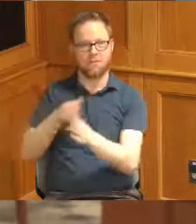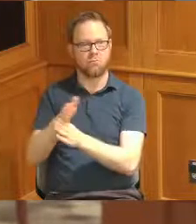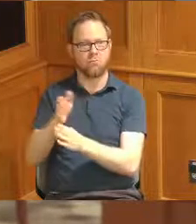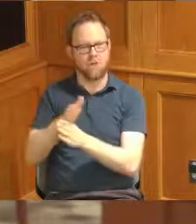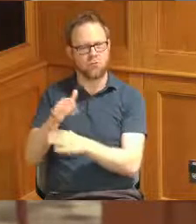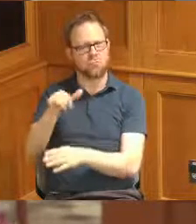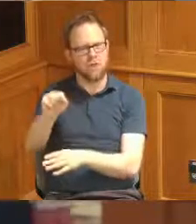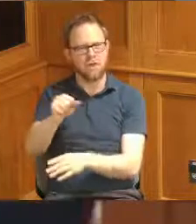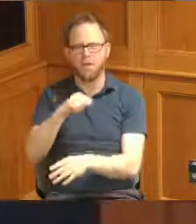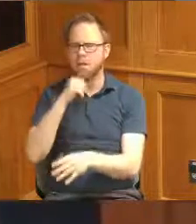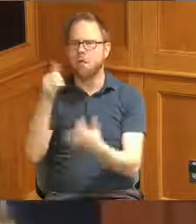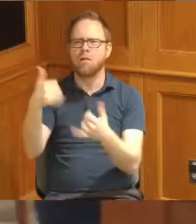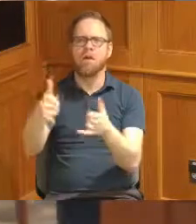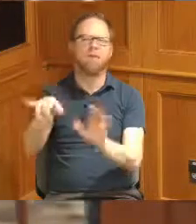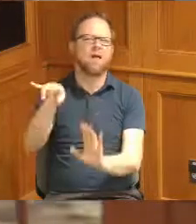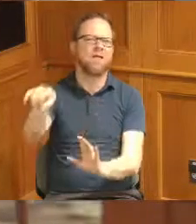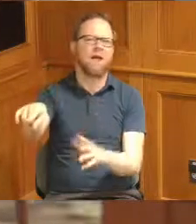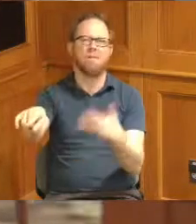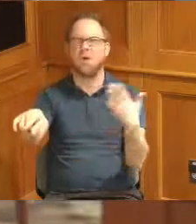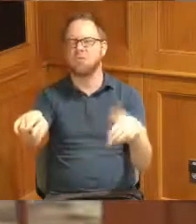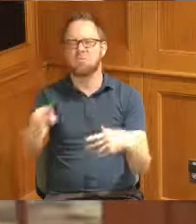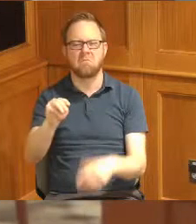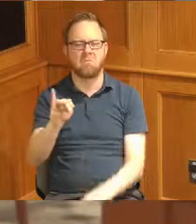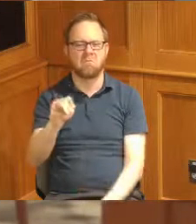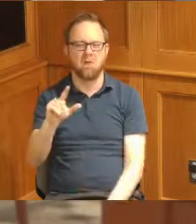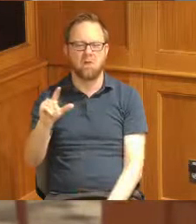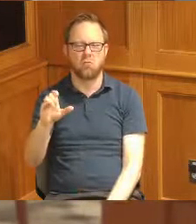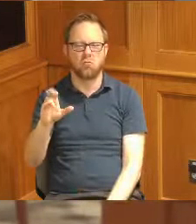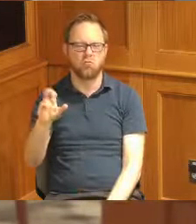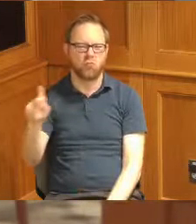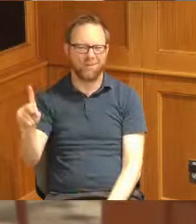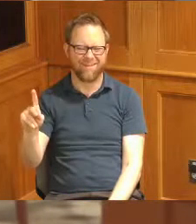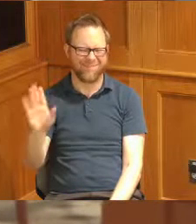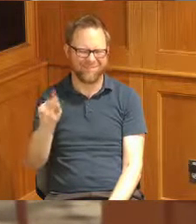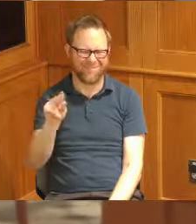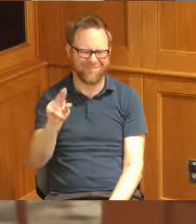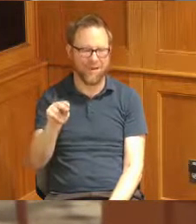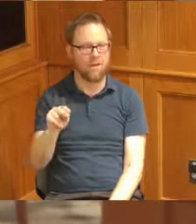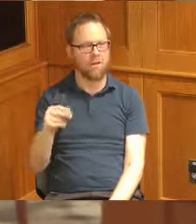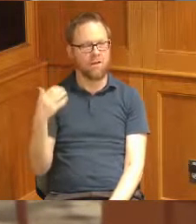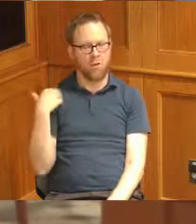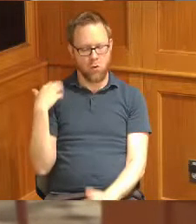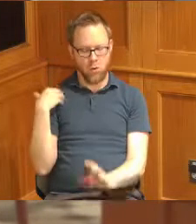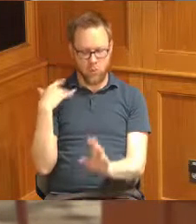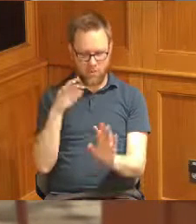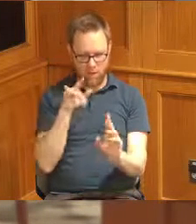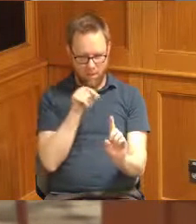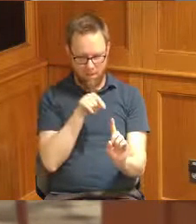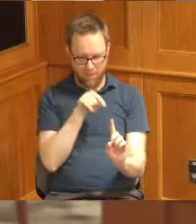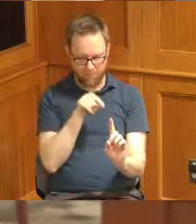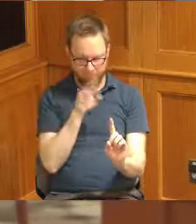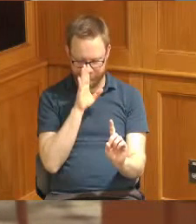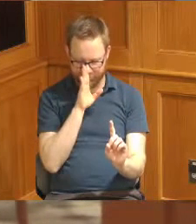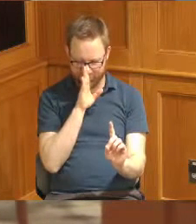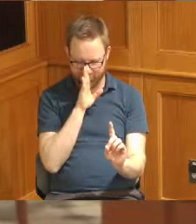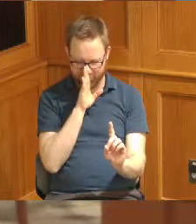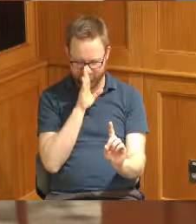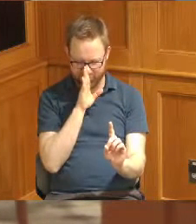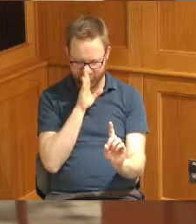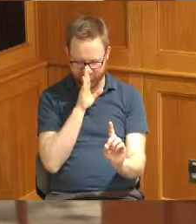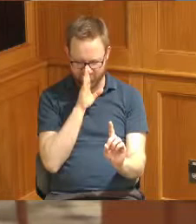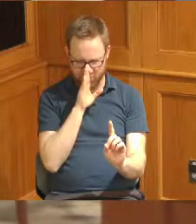not going to play down at about the Mill Creek we're a coach that he was a legendary coach for